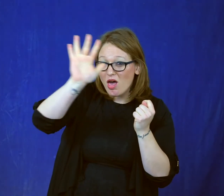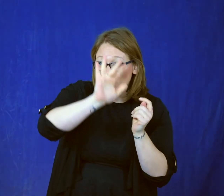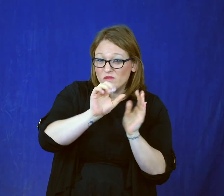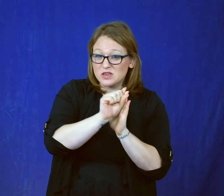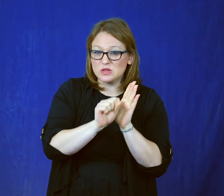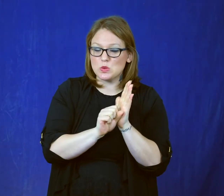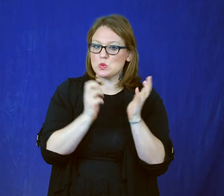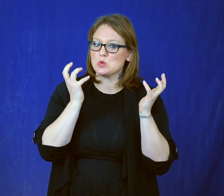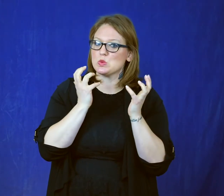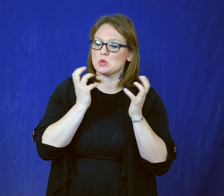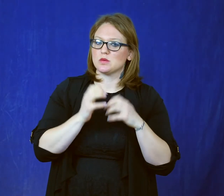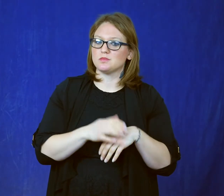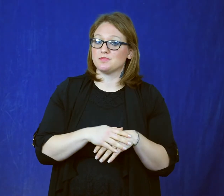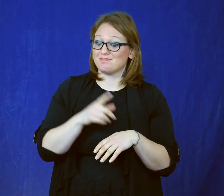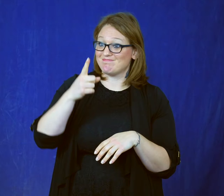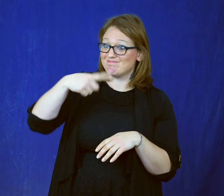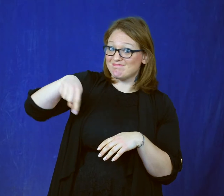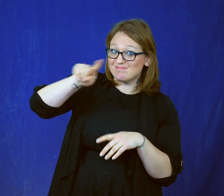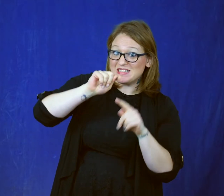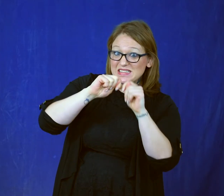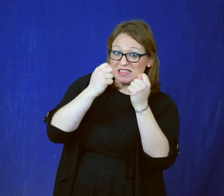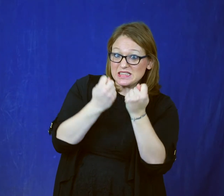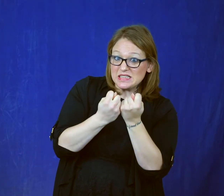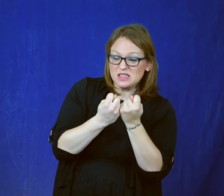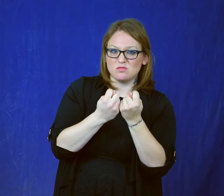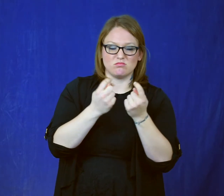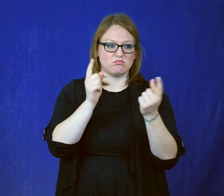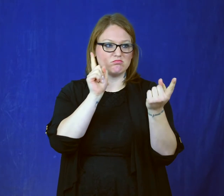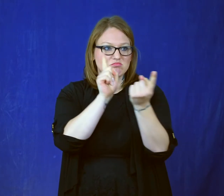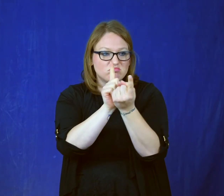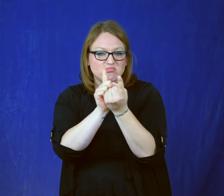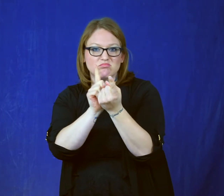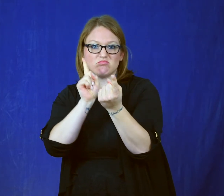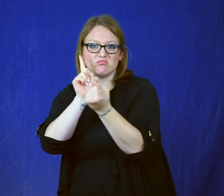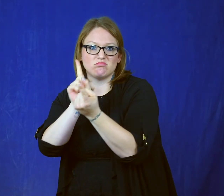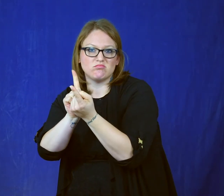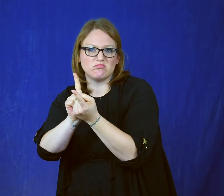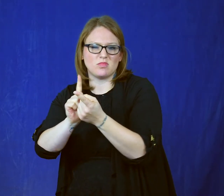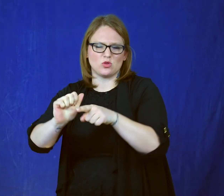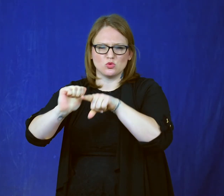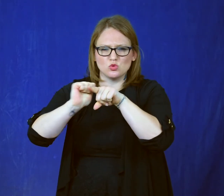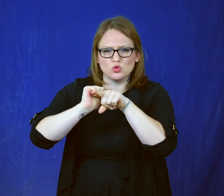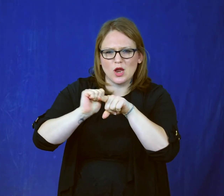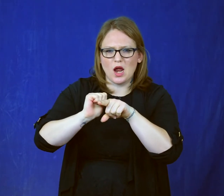Also, the coordinator oversees 15 EHDI teams around the state who train service providers to